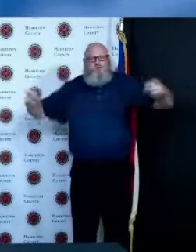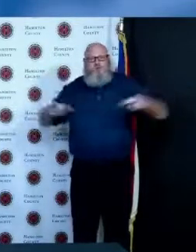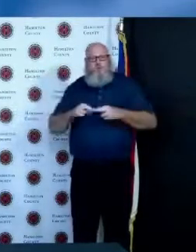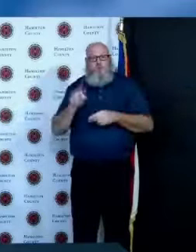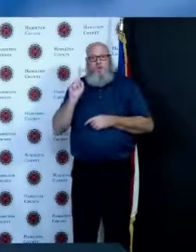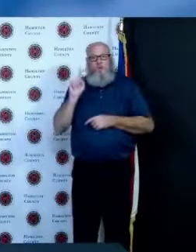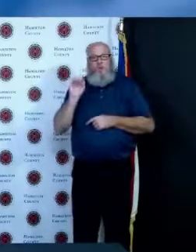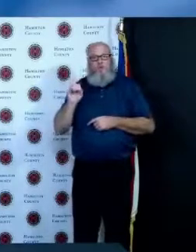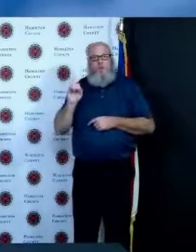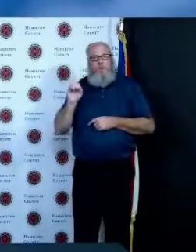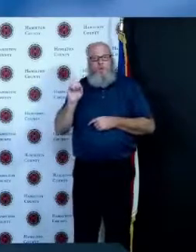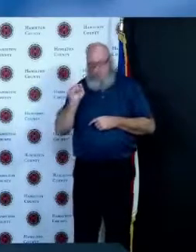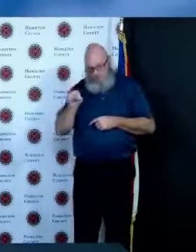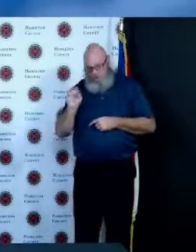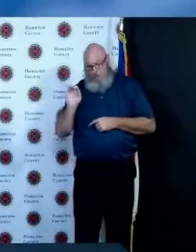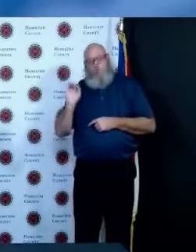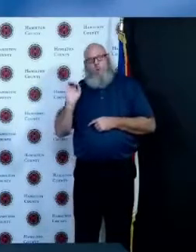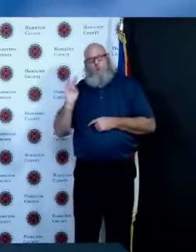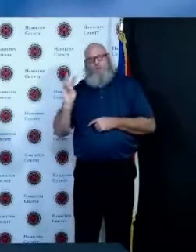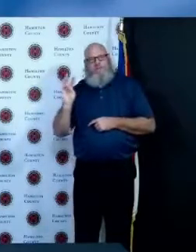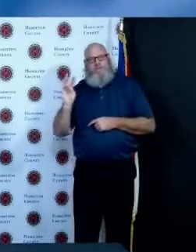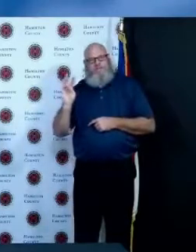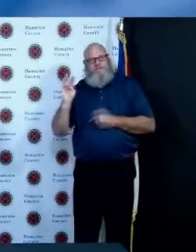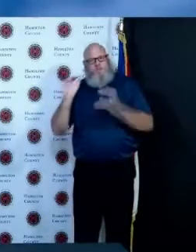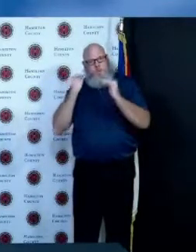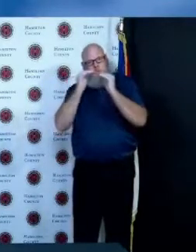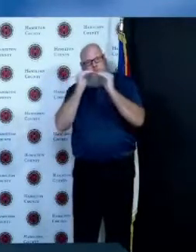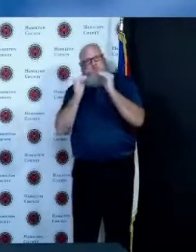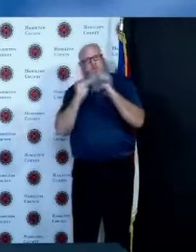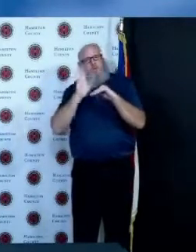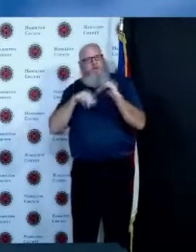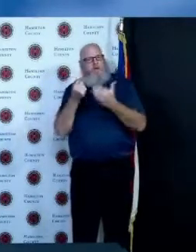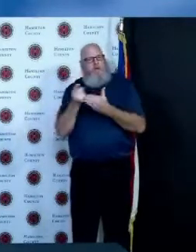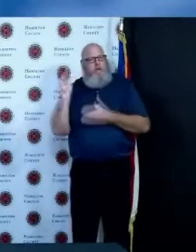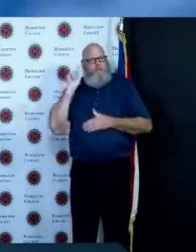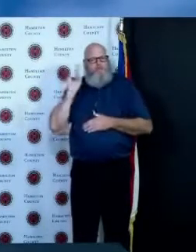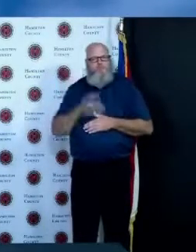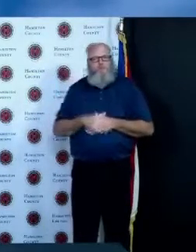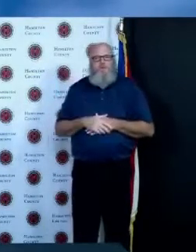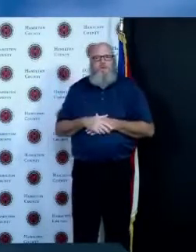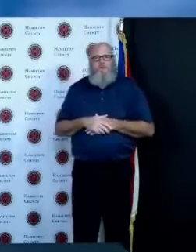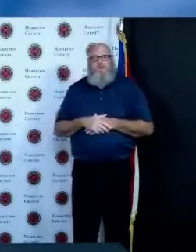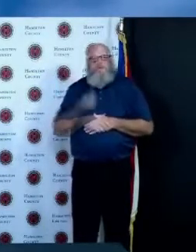it can take a couple weeks for these to to show up within our hospital system so we are still